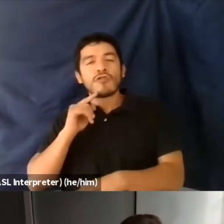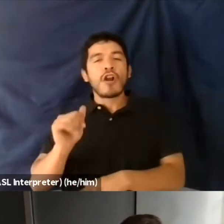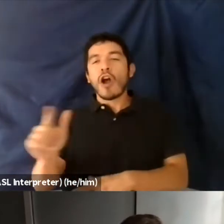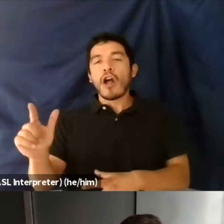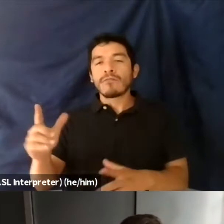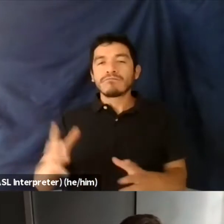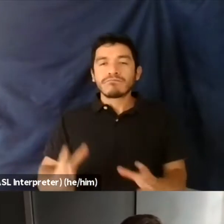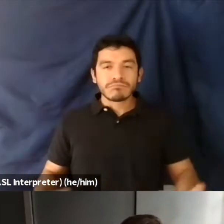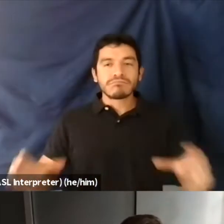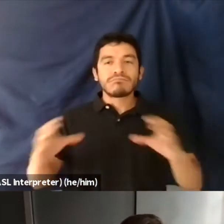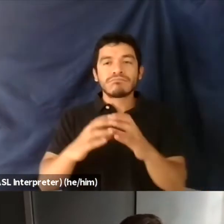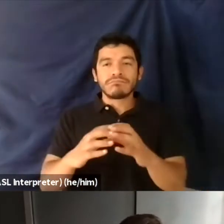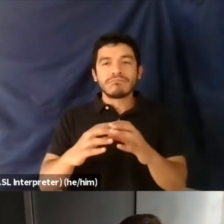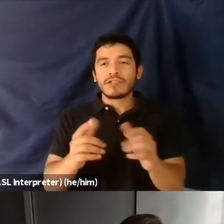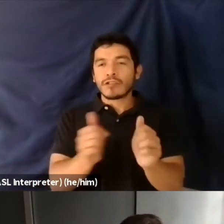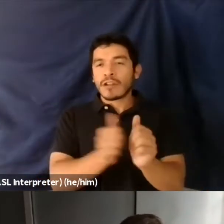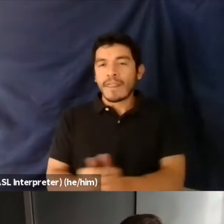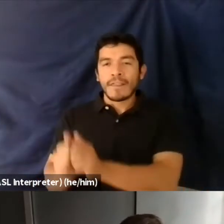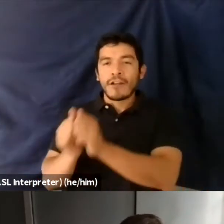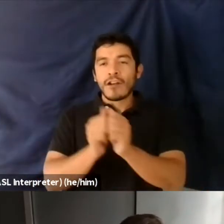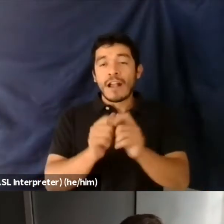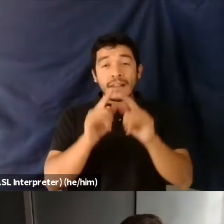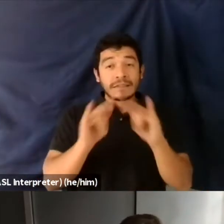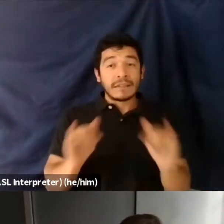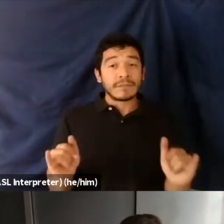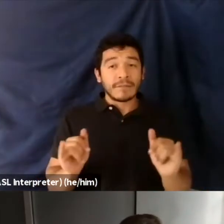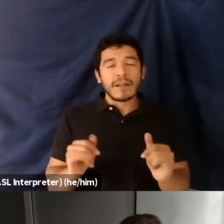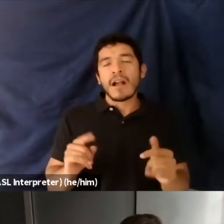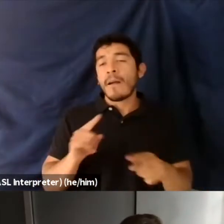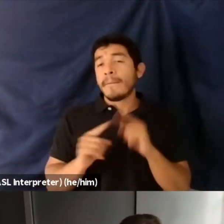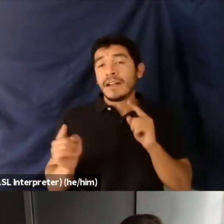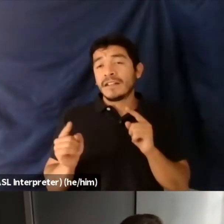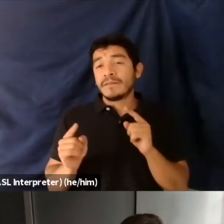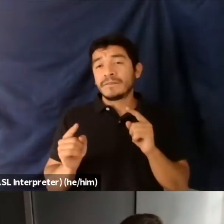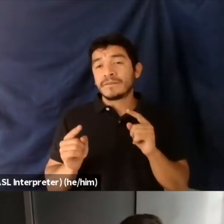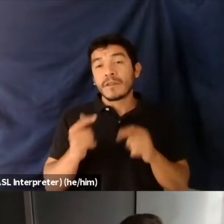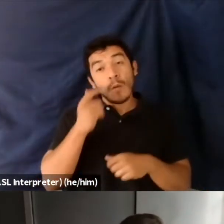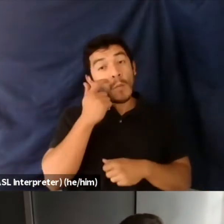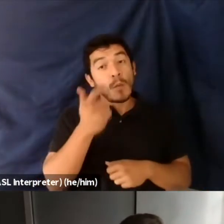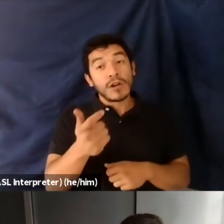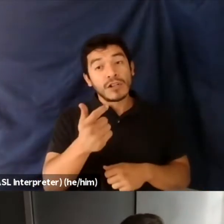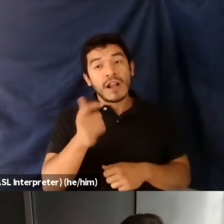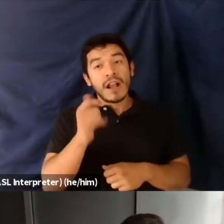you know, at different directions. But yeah, I mean, watching the re-interpretation scenes